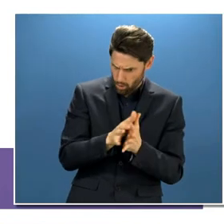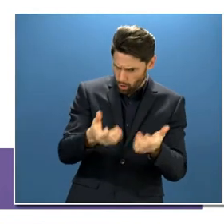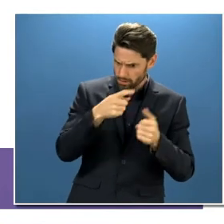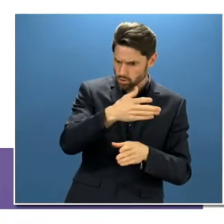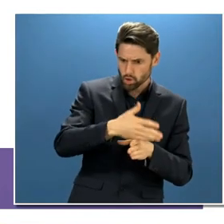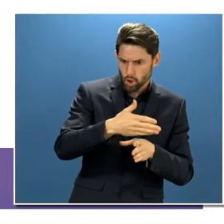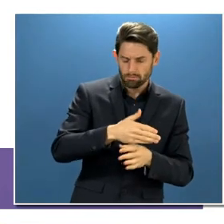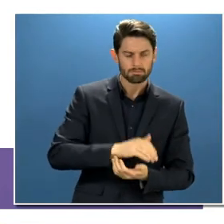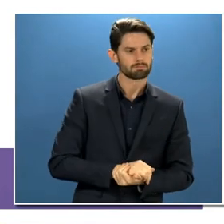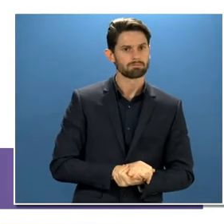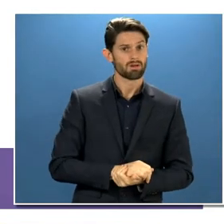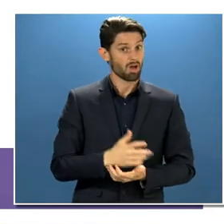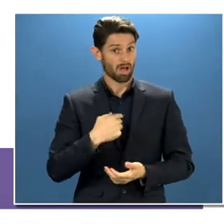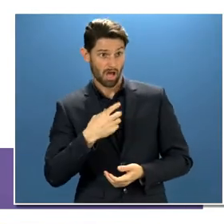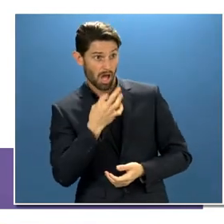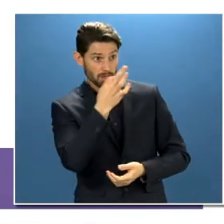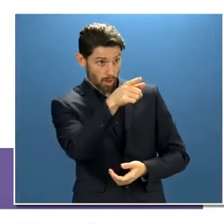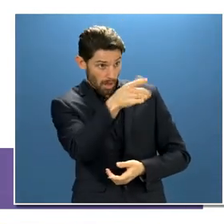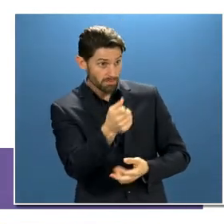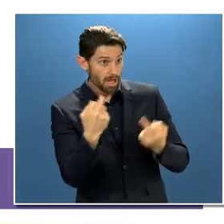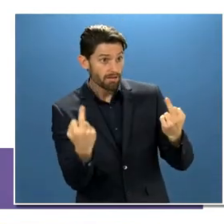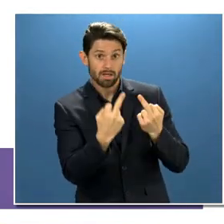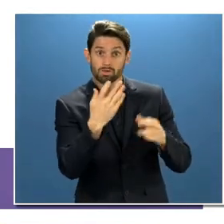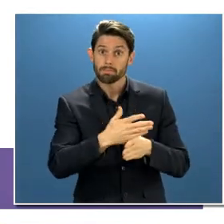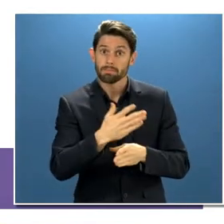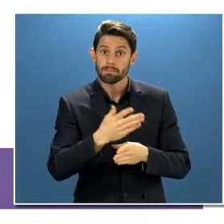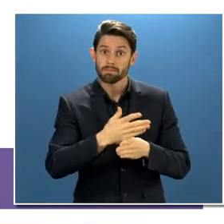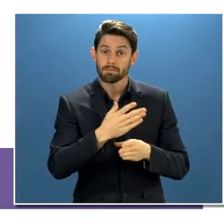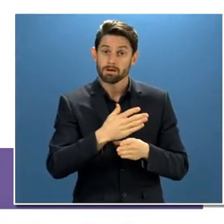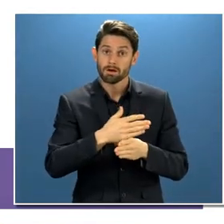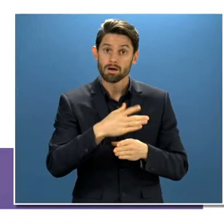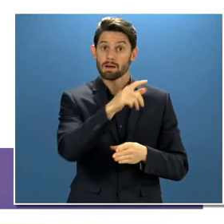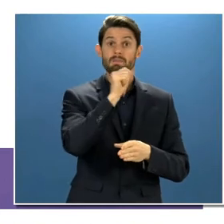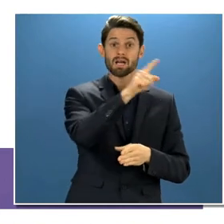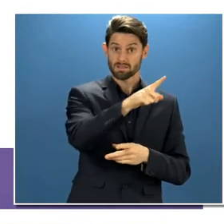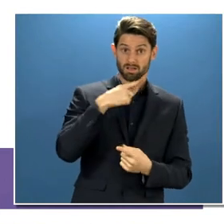I said "Is there a job and anything available?" The guy said there was something available